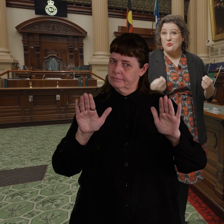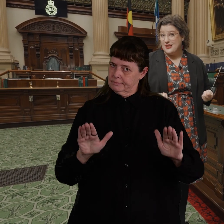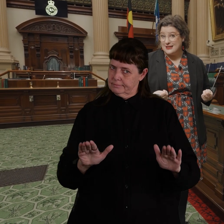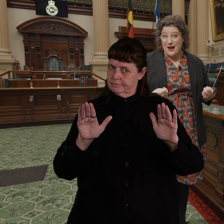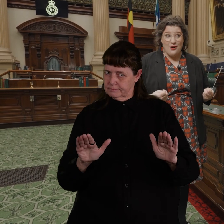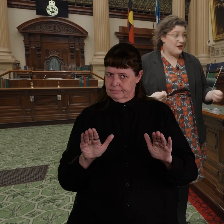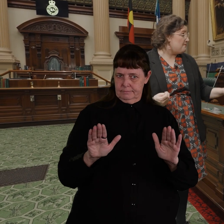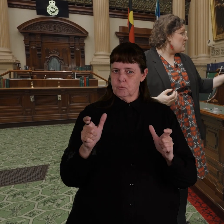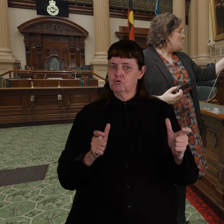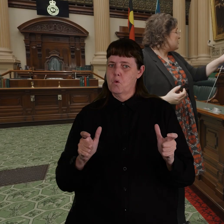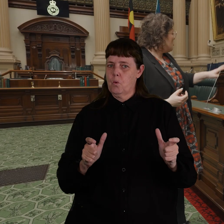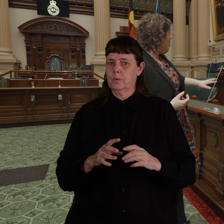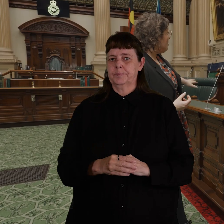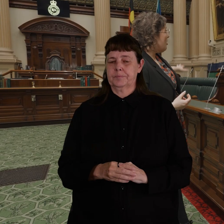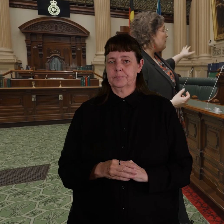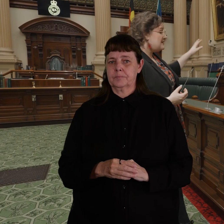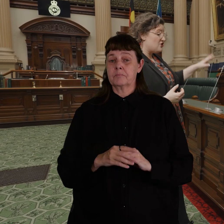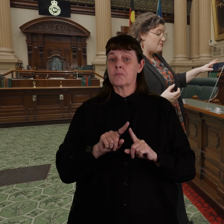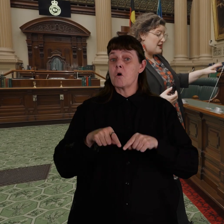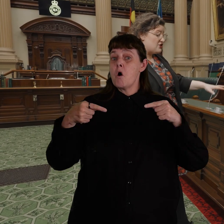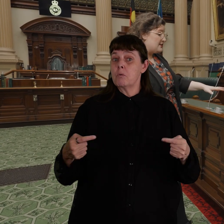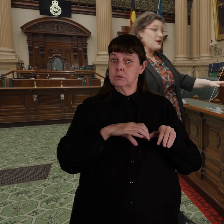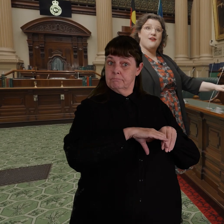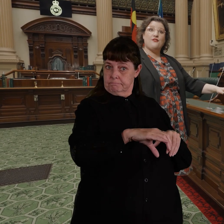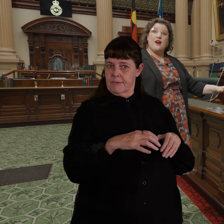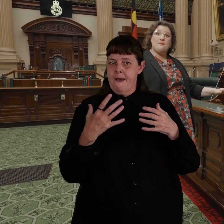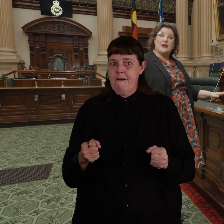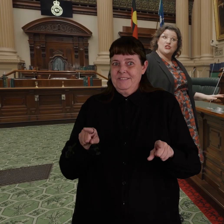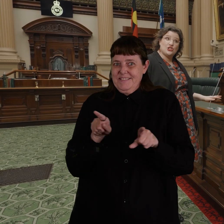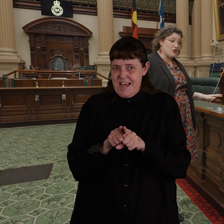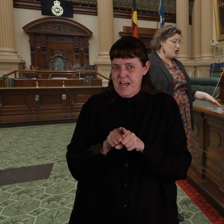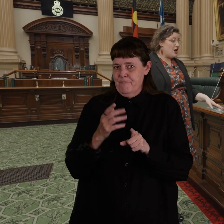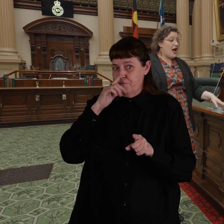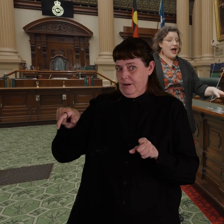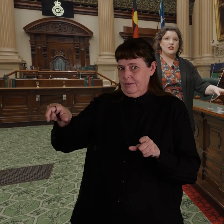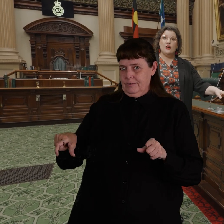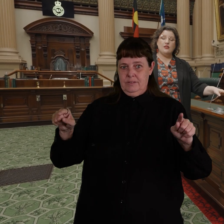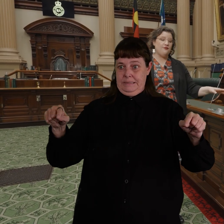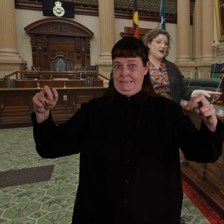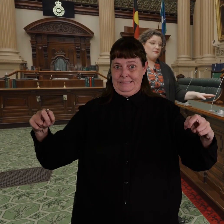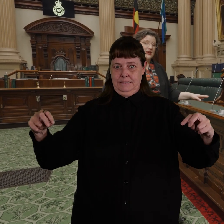with its power. So on the opposition benches, we have a front bench to and along the front